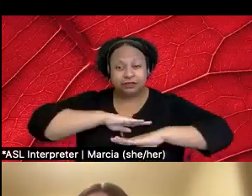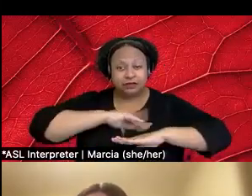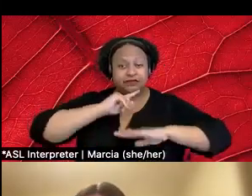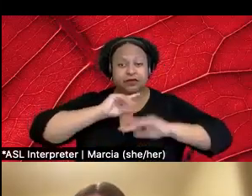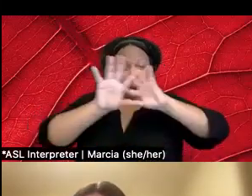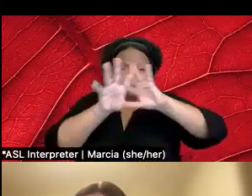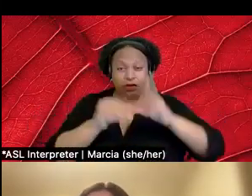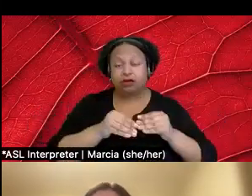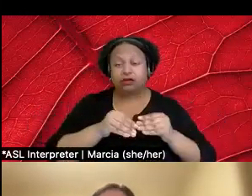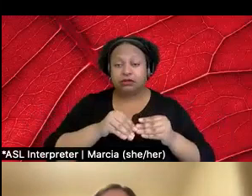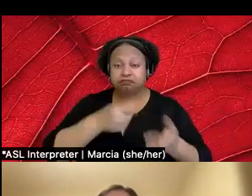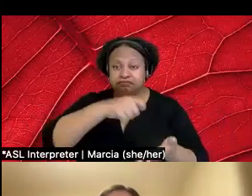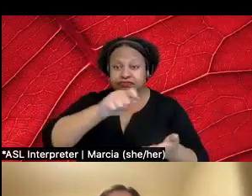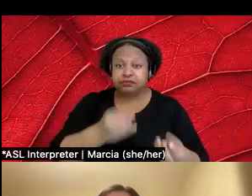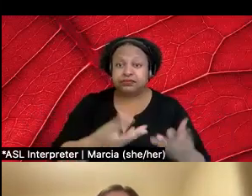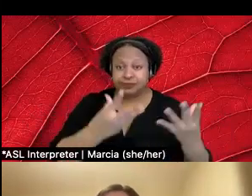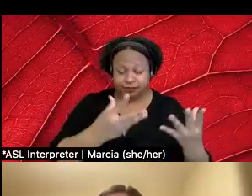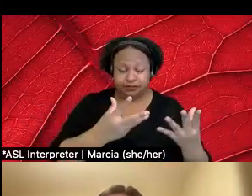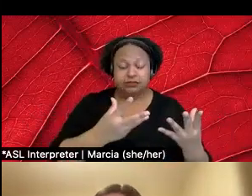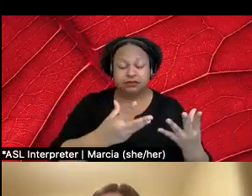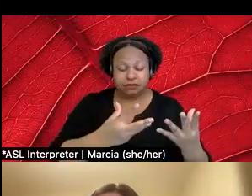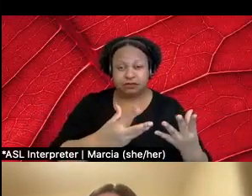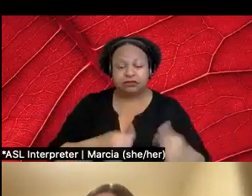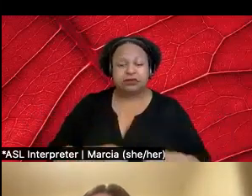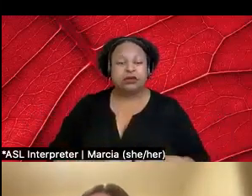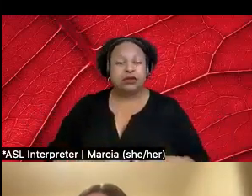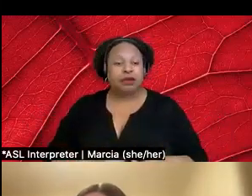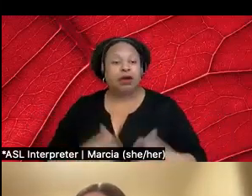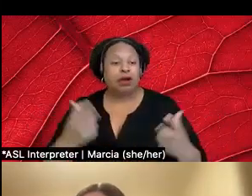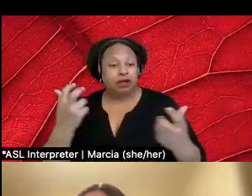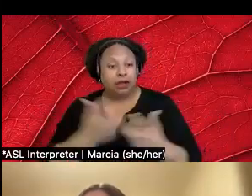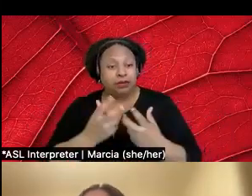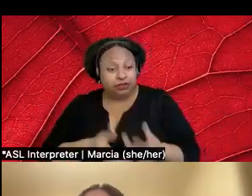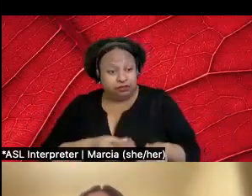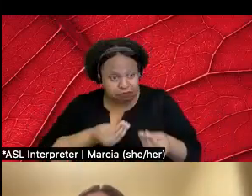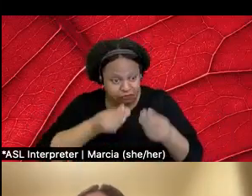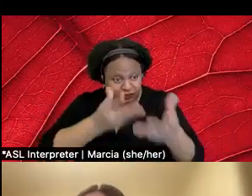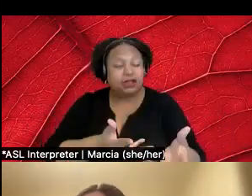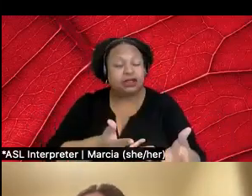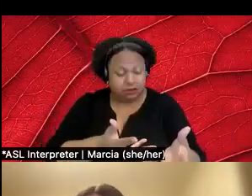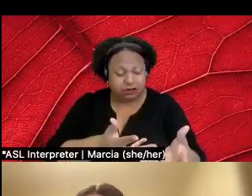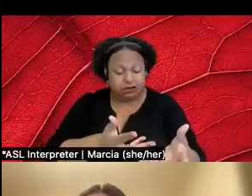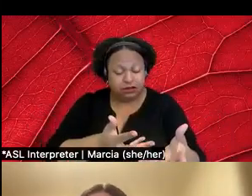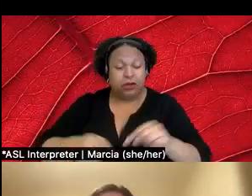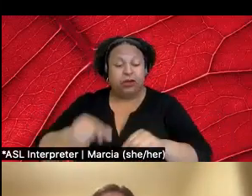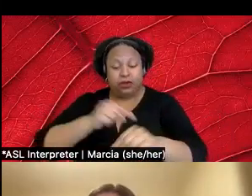Then after the accommodations have been put into place, you reassess and do the same thing with the new scores.